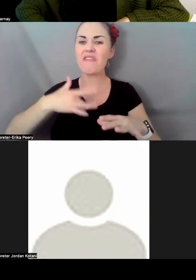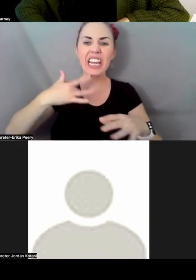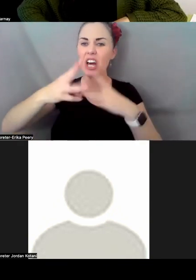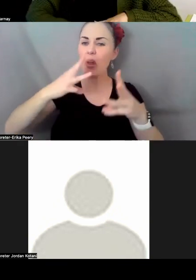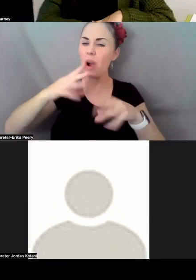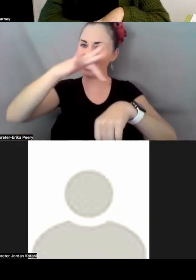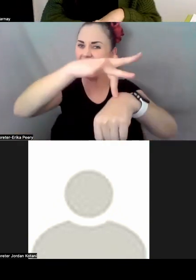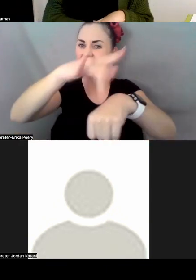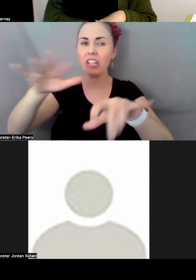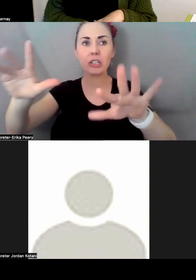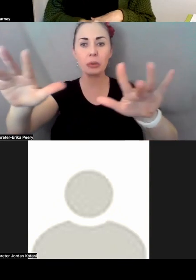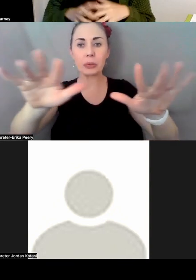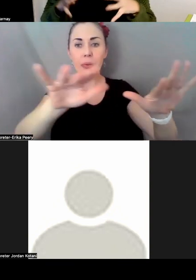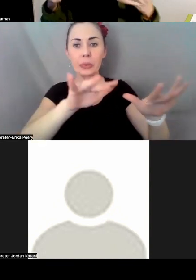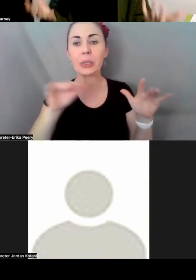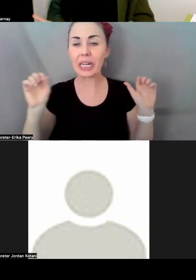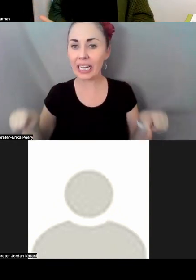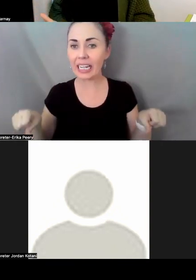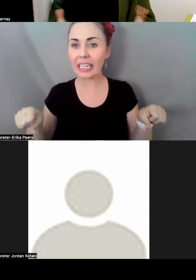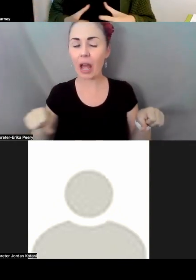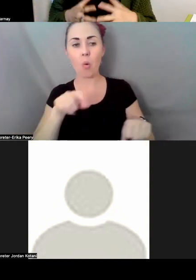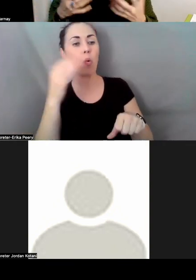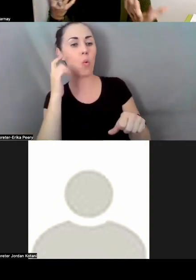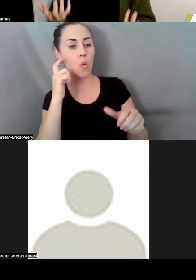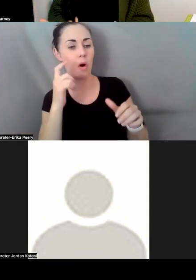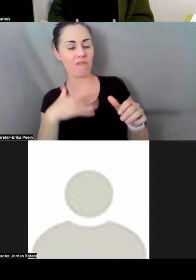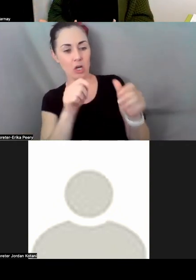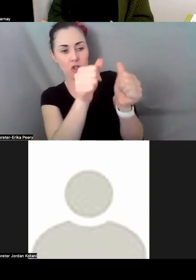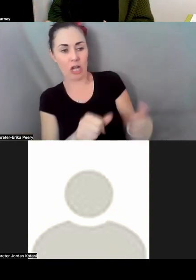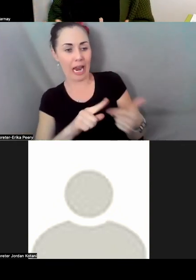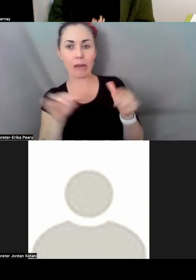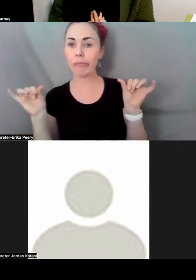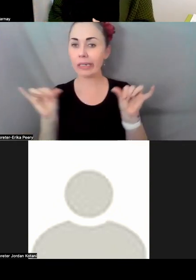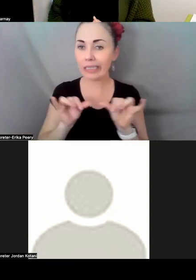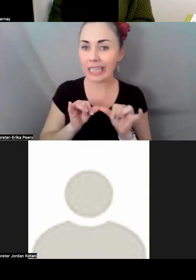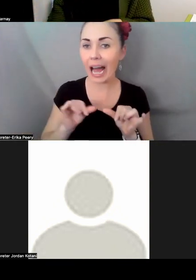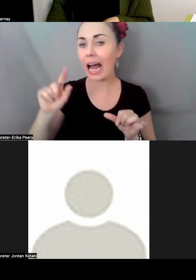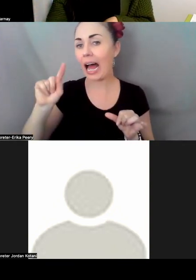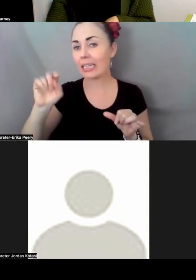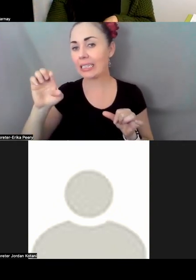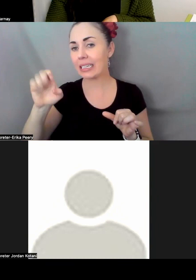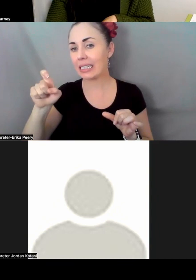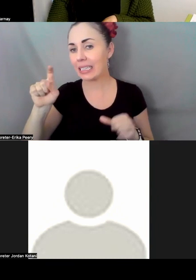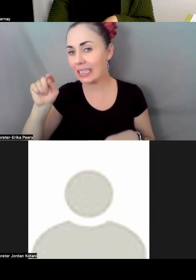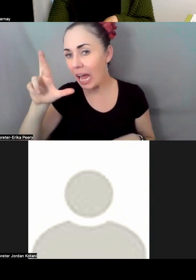Provides us information about the shape, about the size and the texture of objects. It helps us to